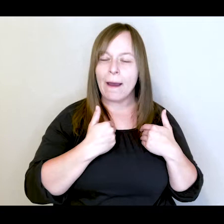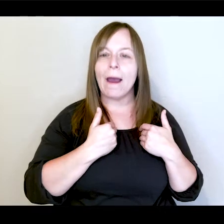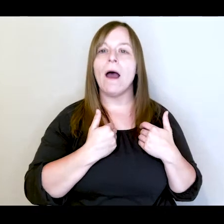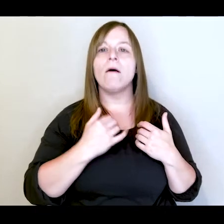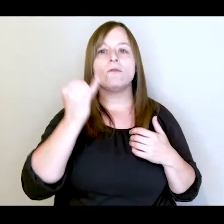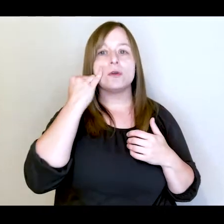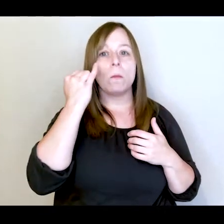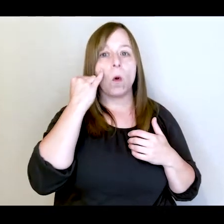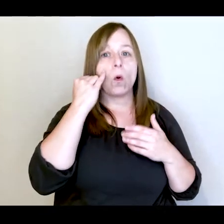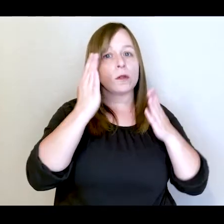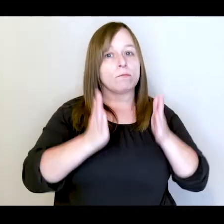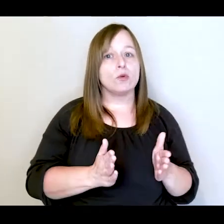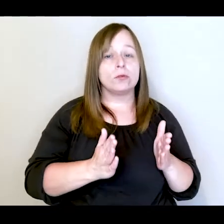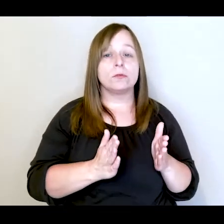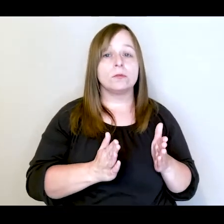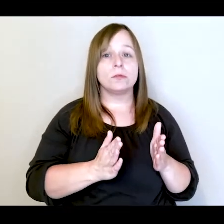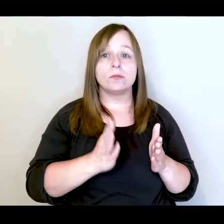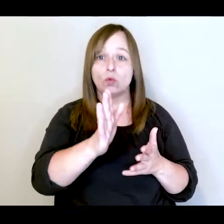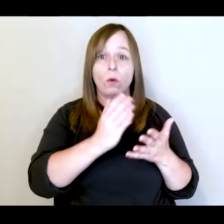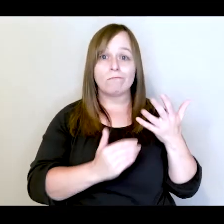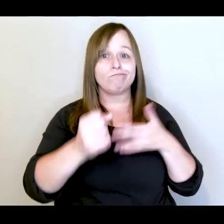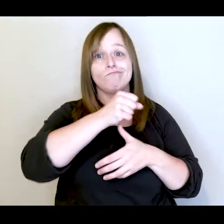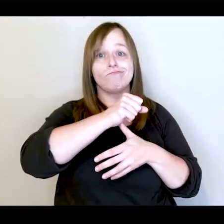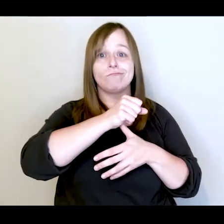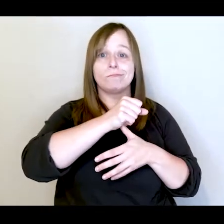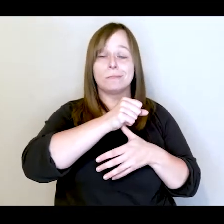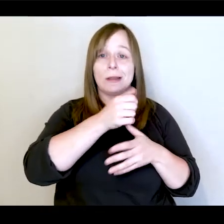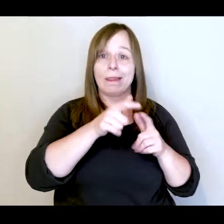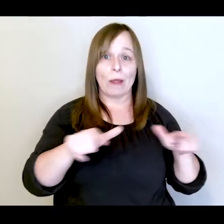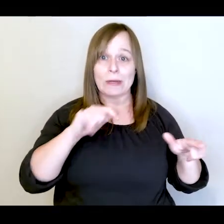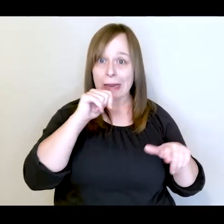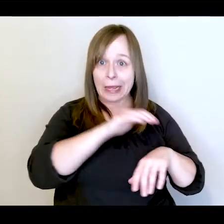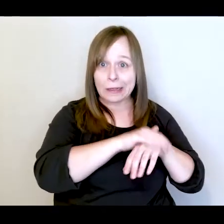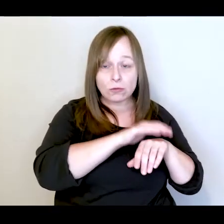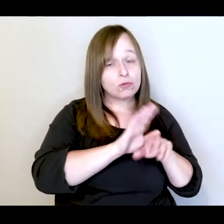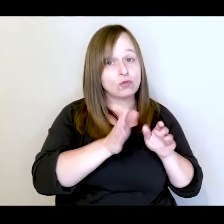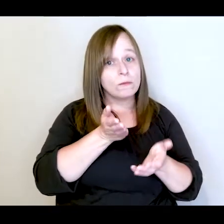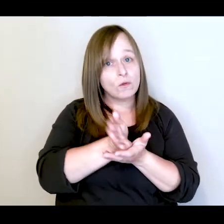So if you are a person whose primary language is not English, you have the